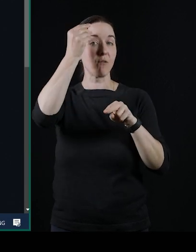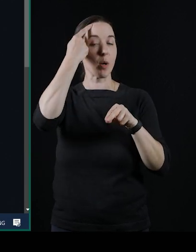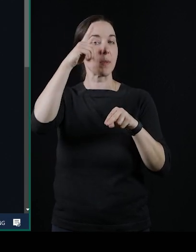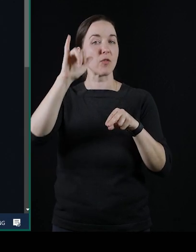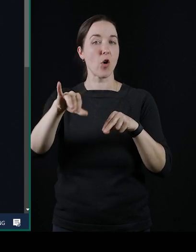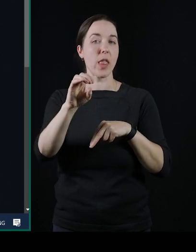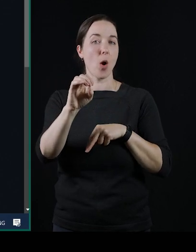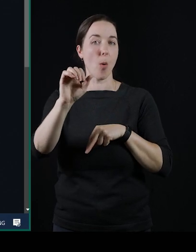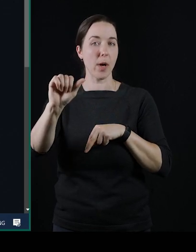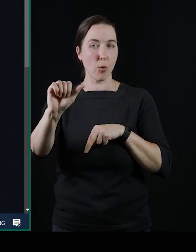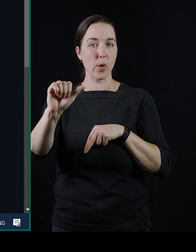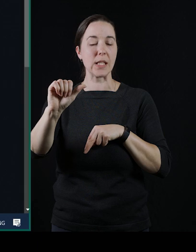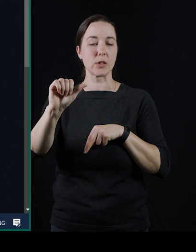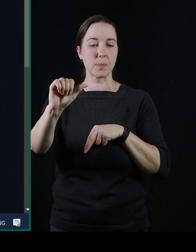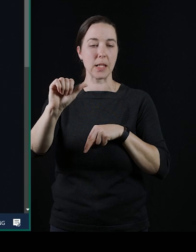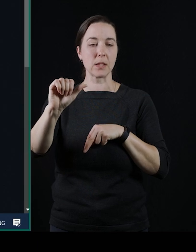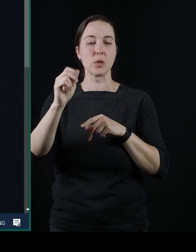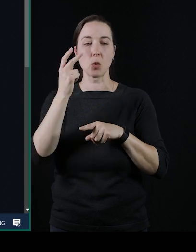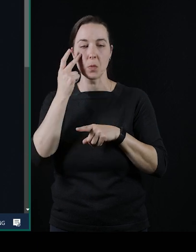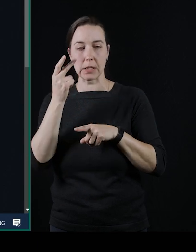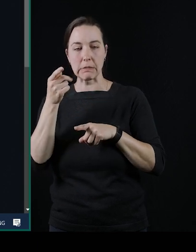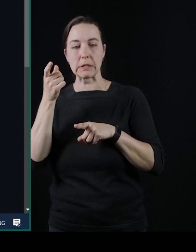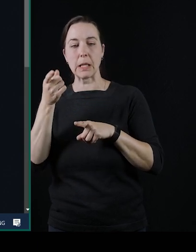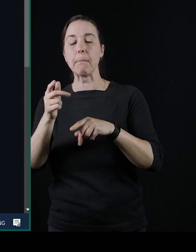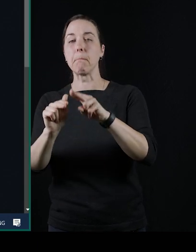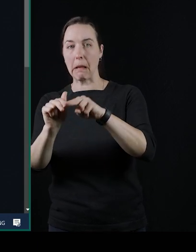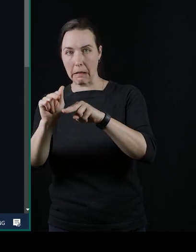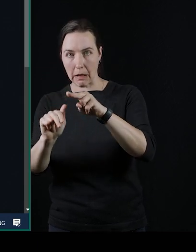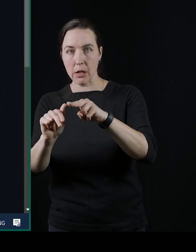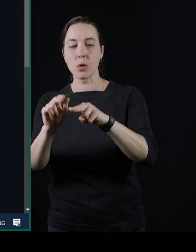for the OpenArena CDC build.